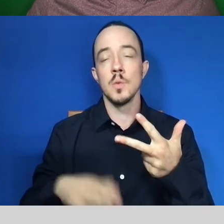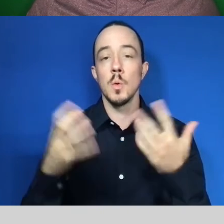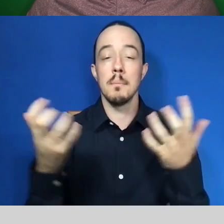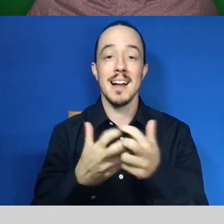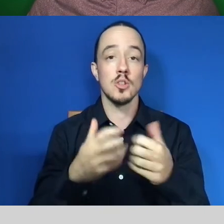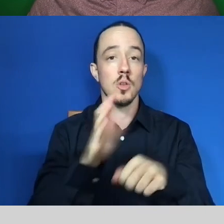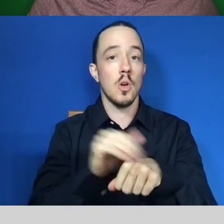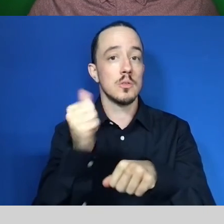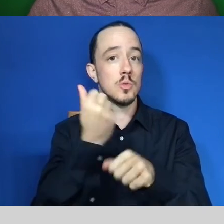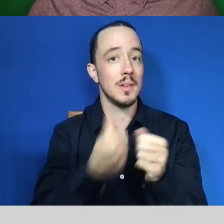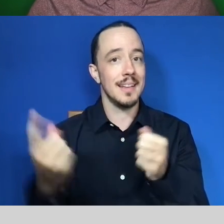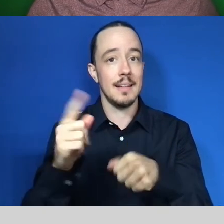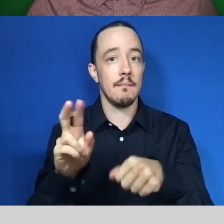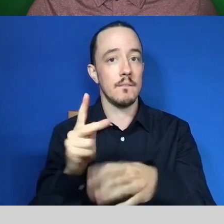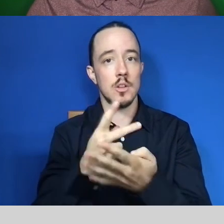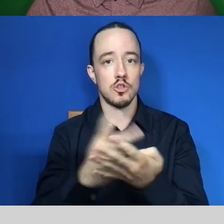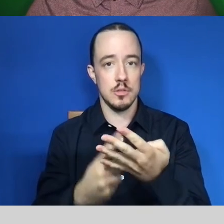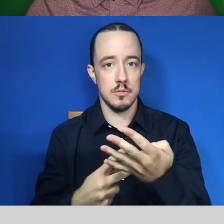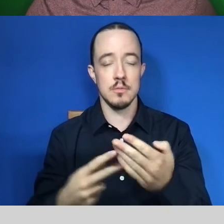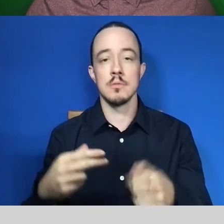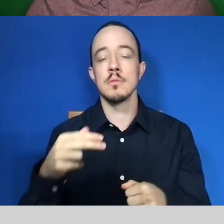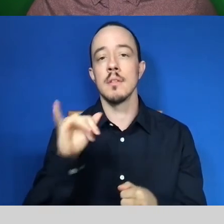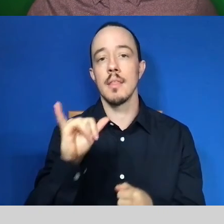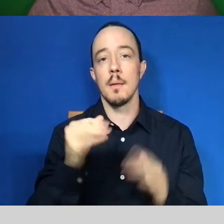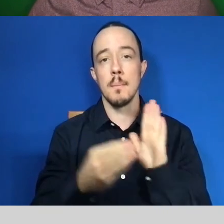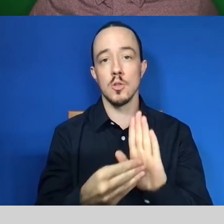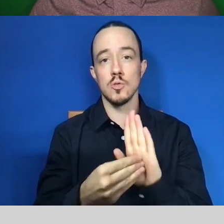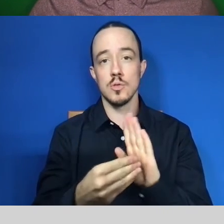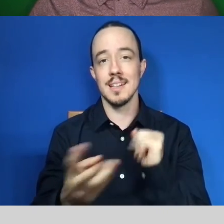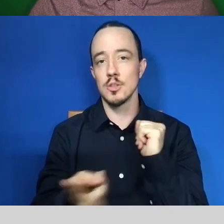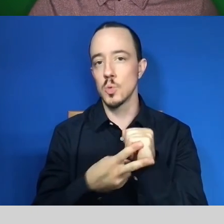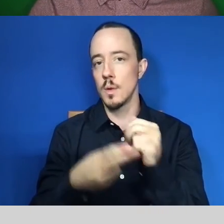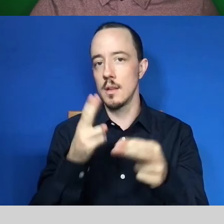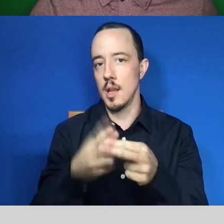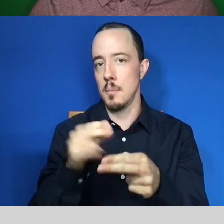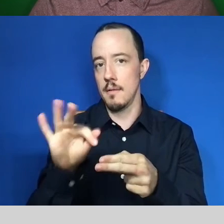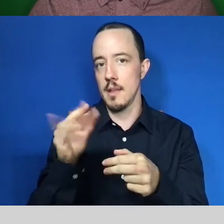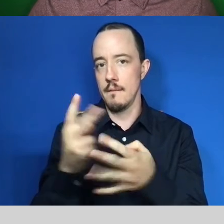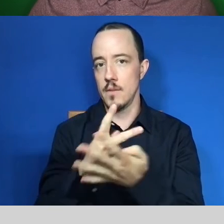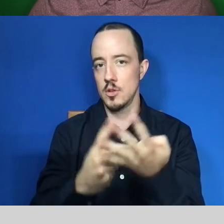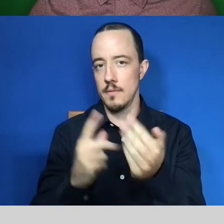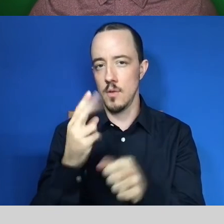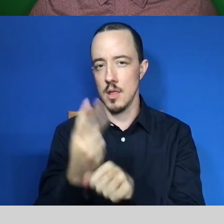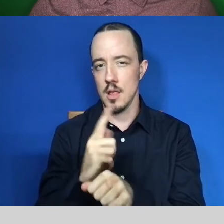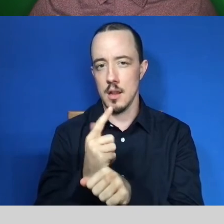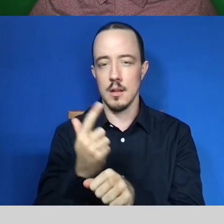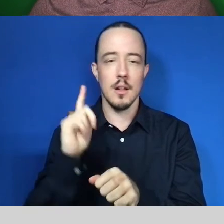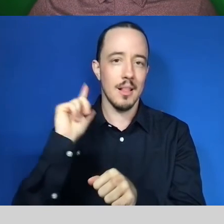The third example match calls to any function from the foo.bar module, storing the name of the found function for later use.